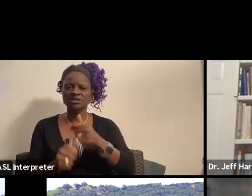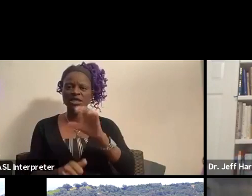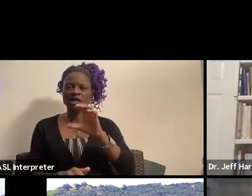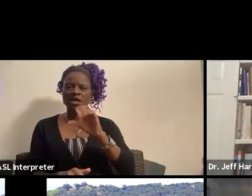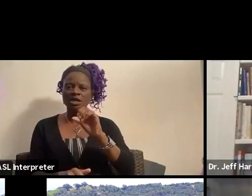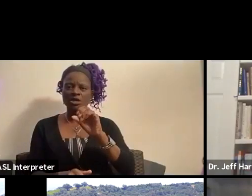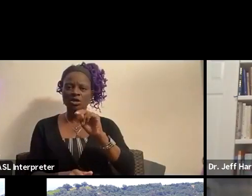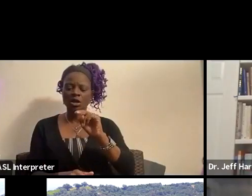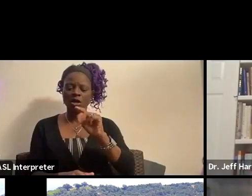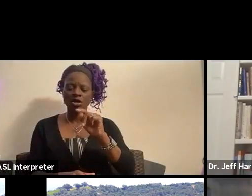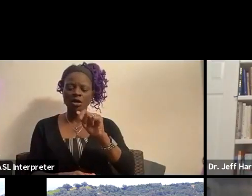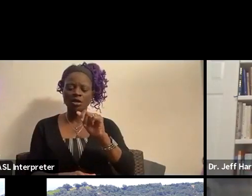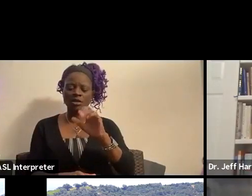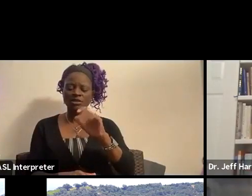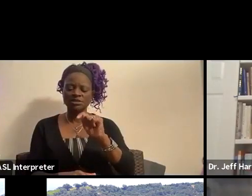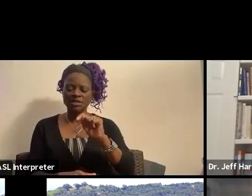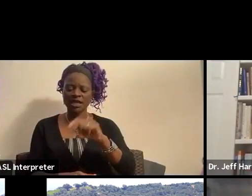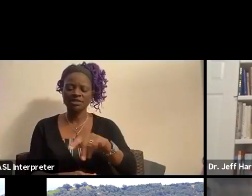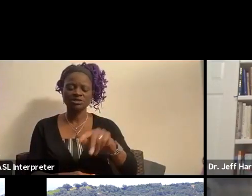to get a sense of where that virus is moving in.